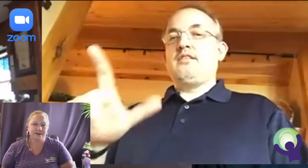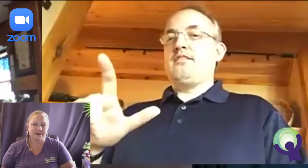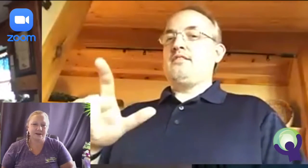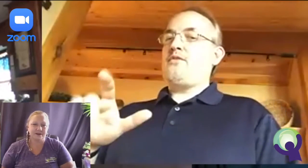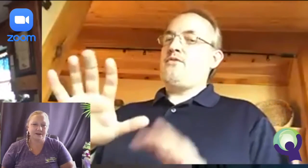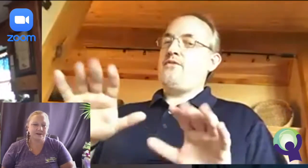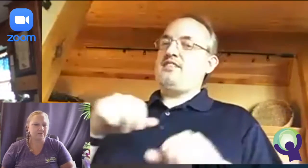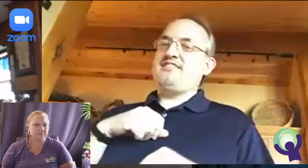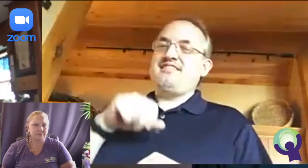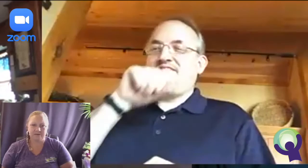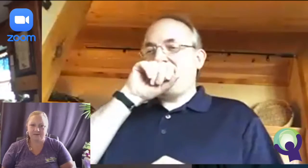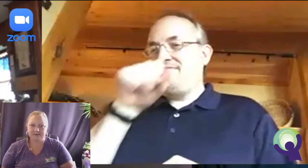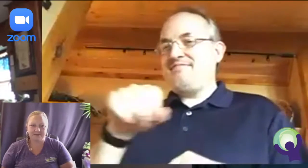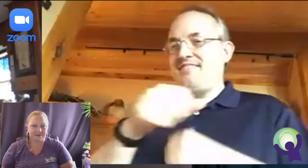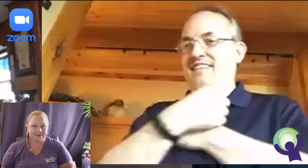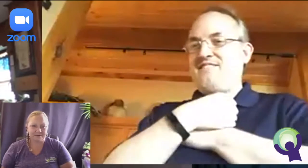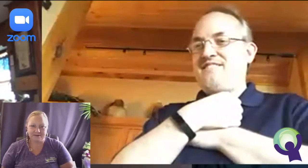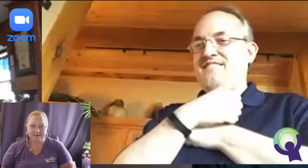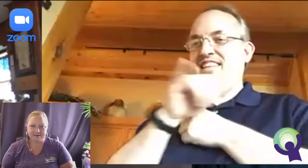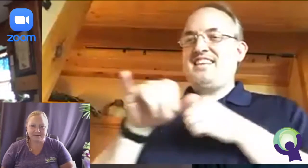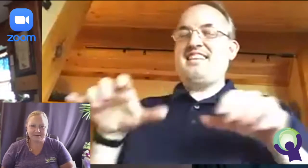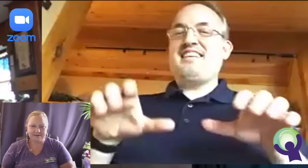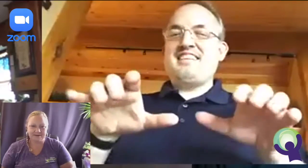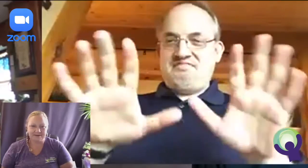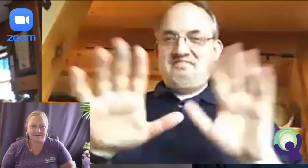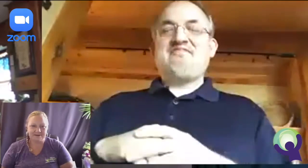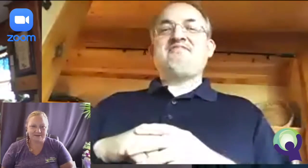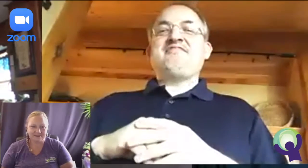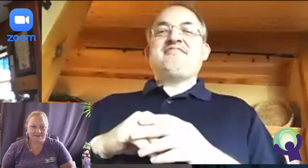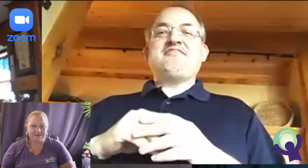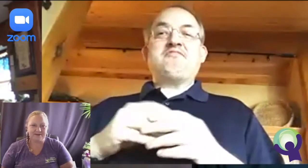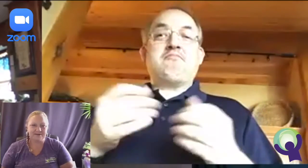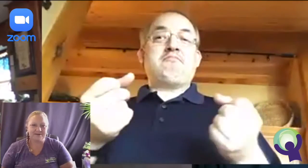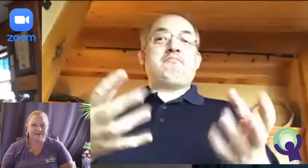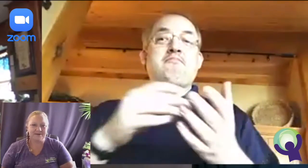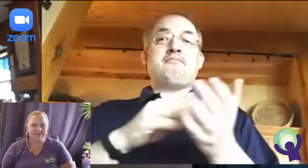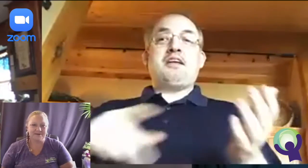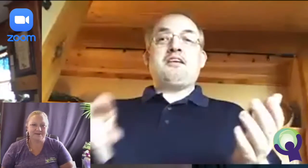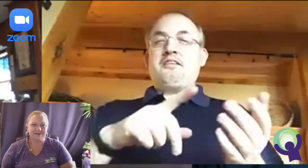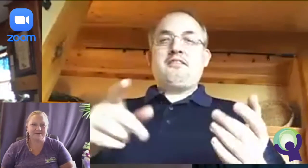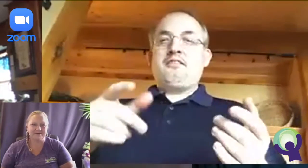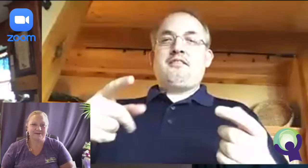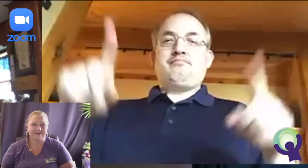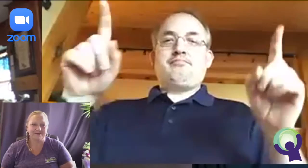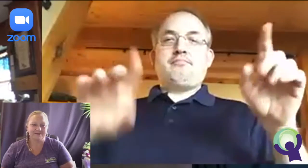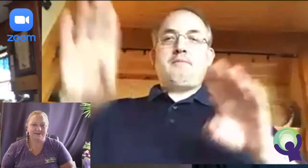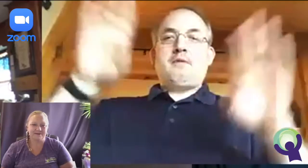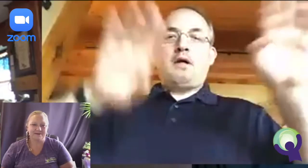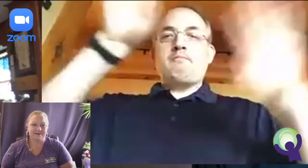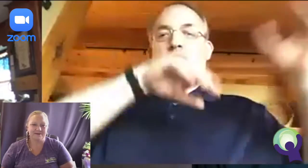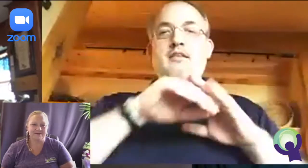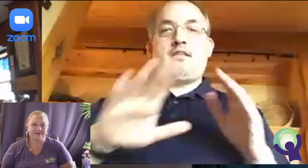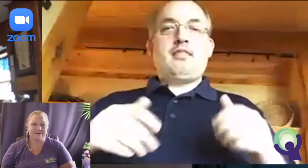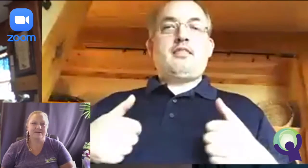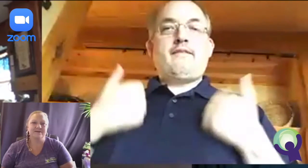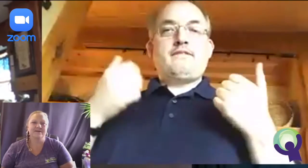Wisconsin School for the Deaf was the mock trial and so I enjoyed all the work that went with that